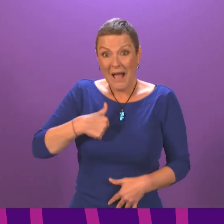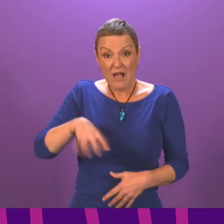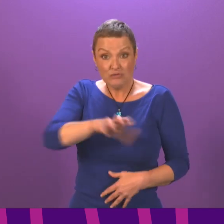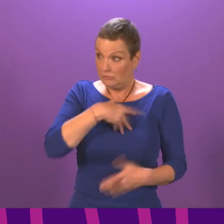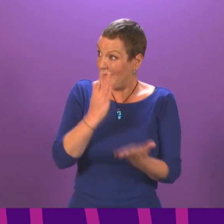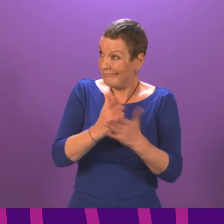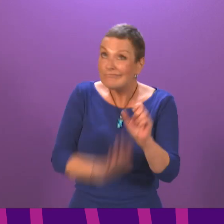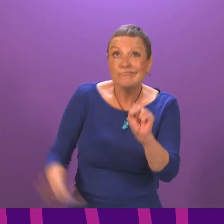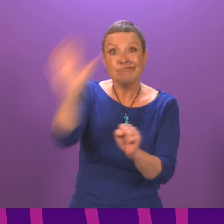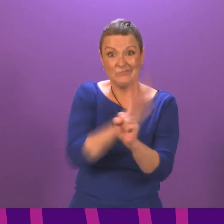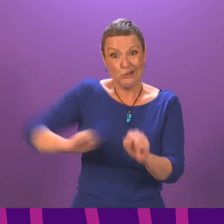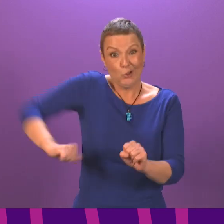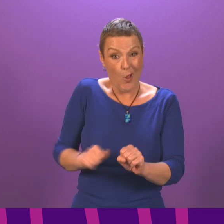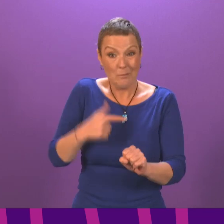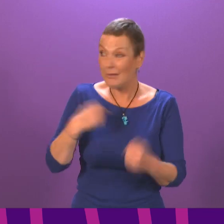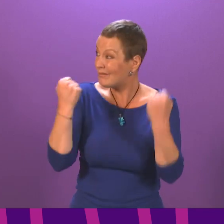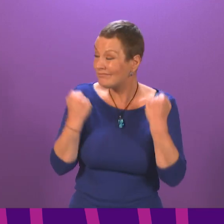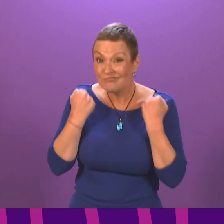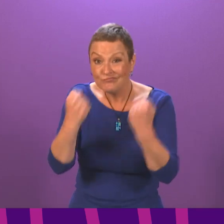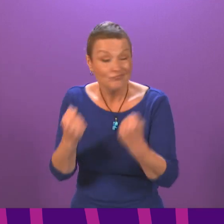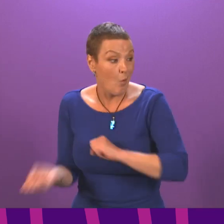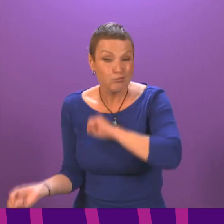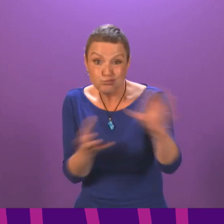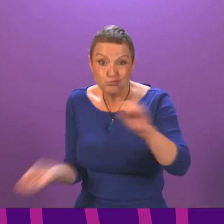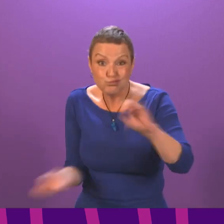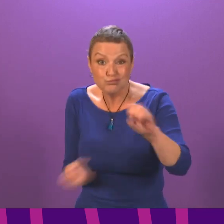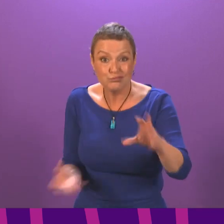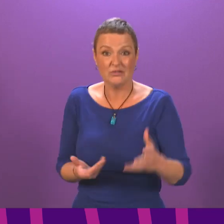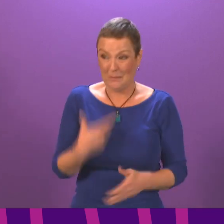the length and breadth of the country. It has received widespread reports of the dumping